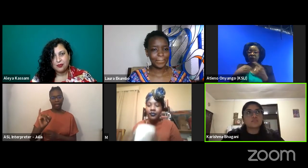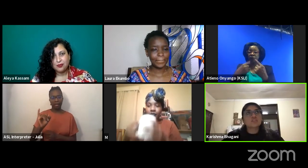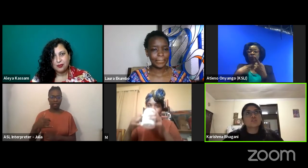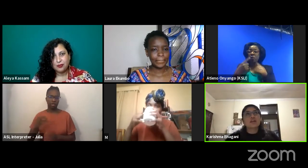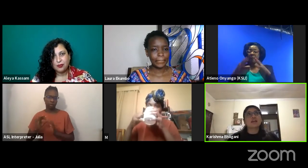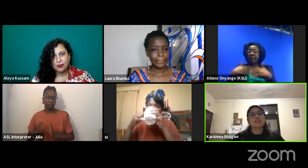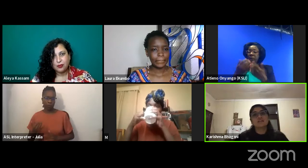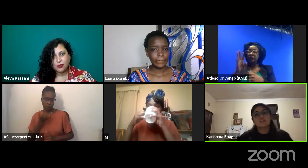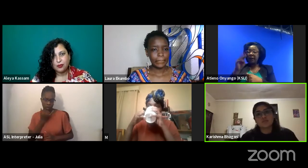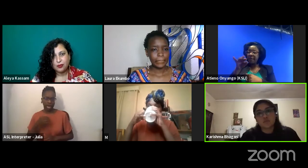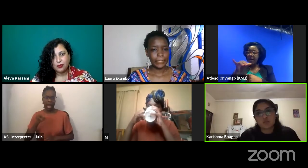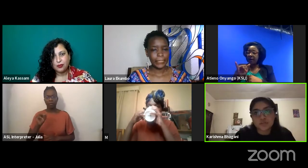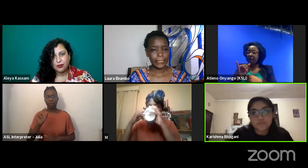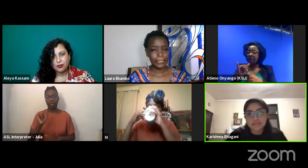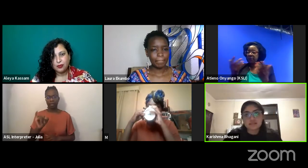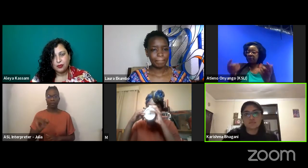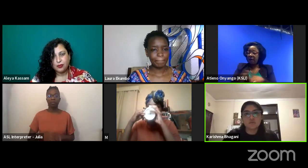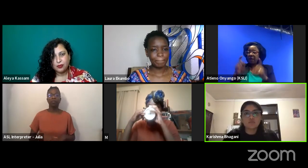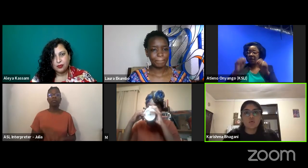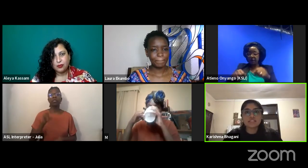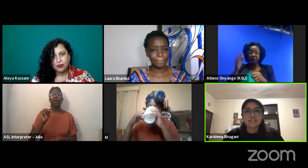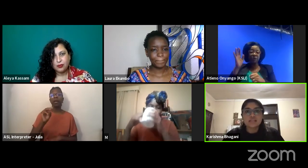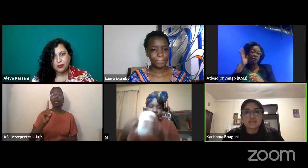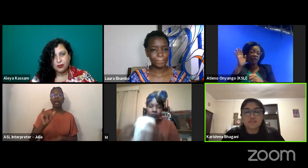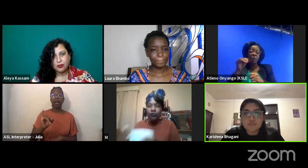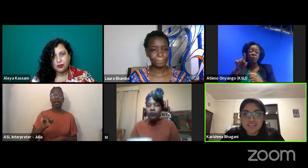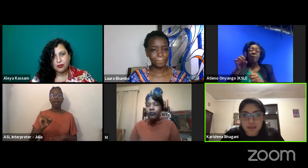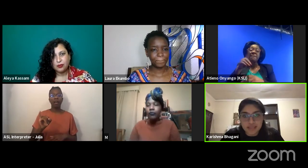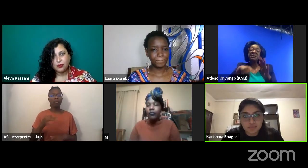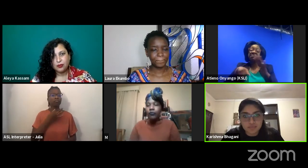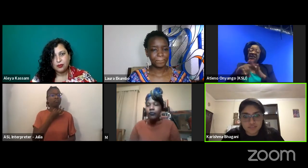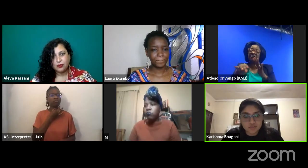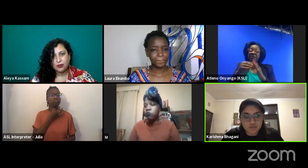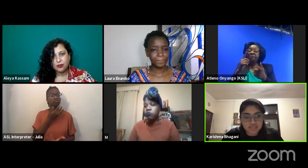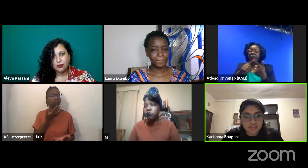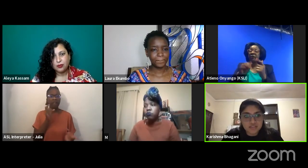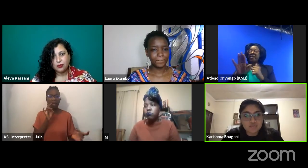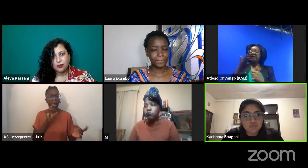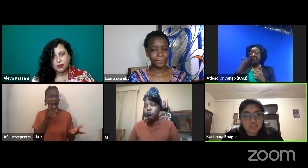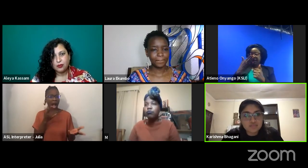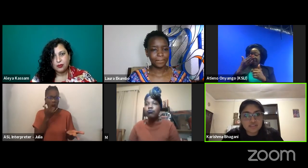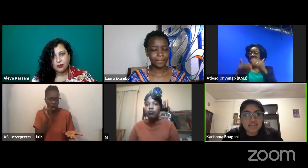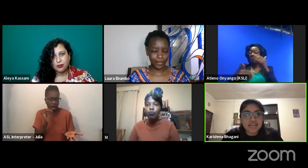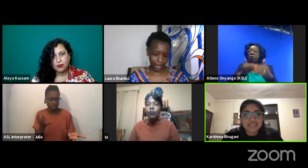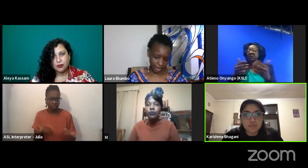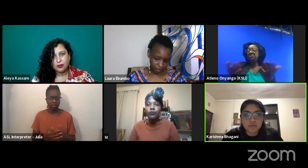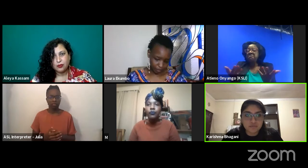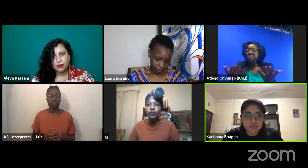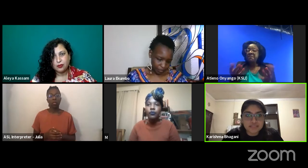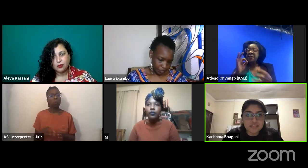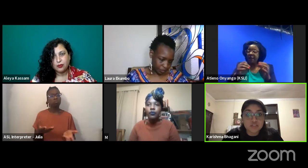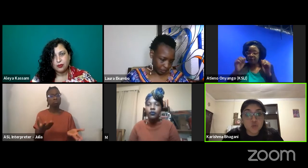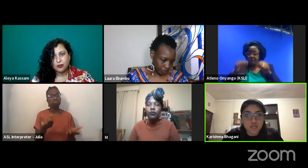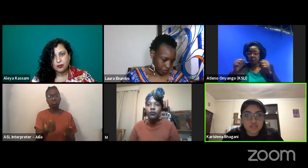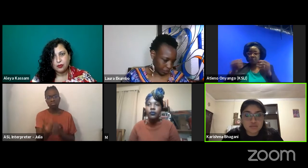just so I can hear from your perspective of what the feedback in process looks like. So if you were to give us an example of a piece that is not,